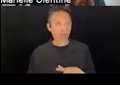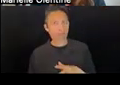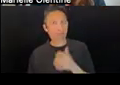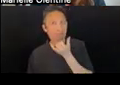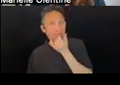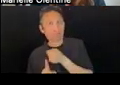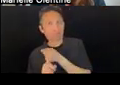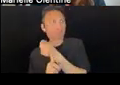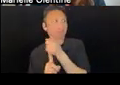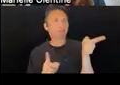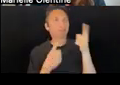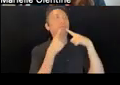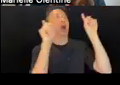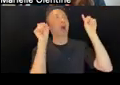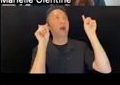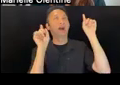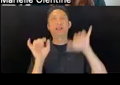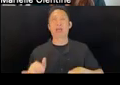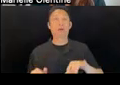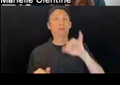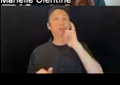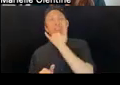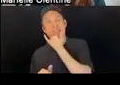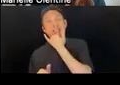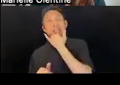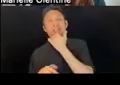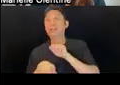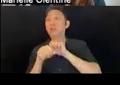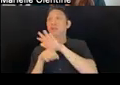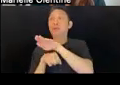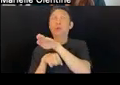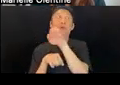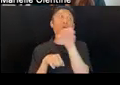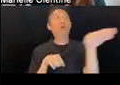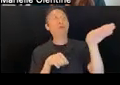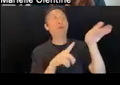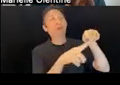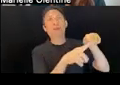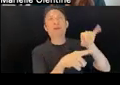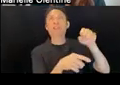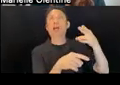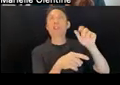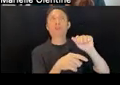know what they're going to be doing next or what they just mentioned to a friend.